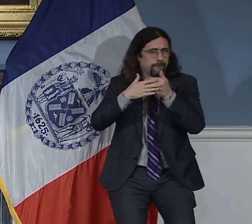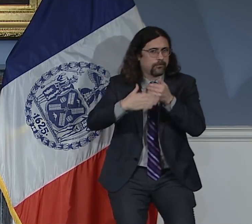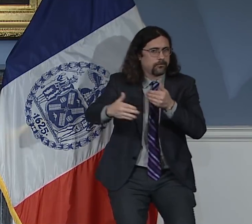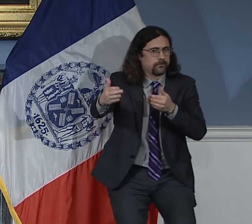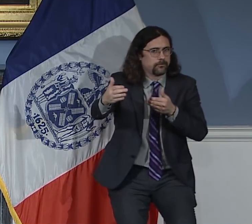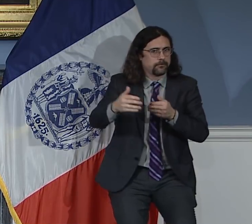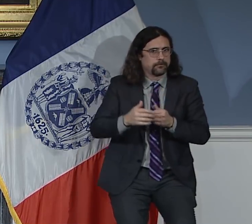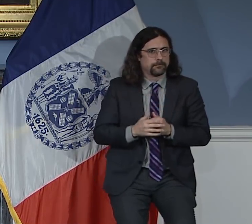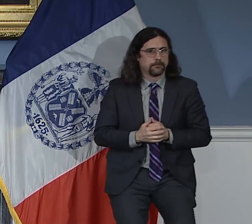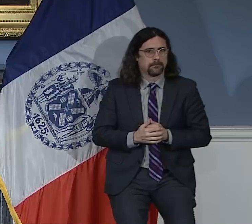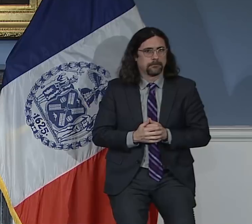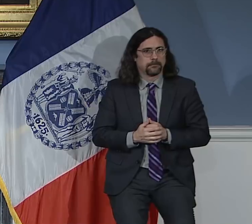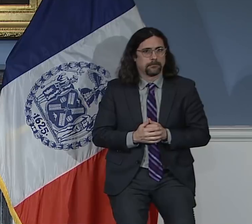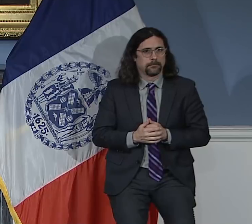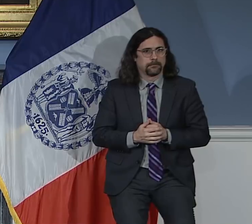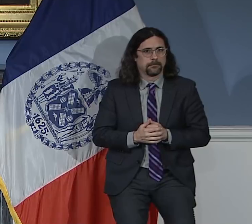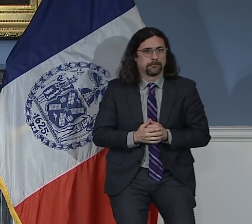THAT I HEAT T O GIVE BUT I NEED TO ABOUT THE